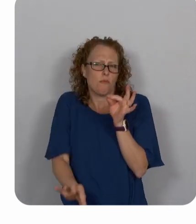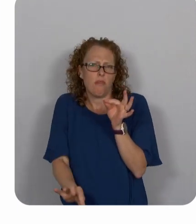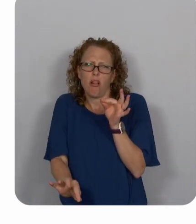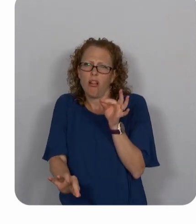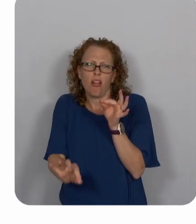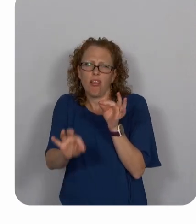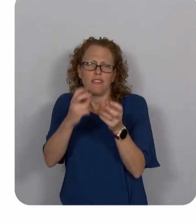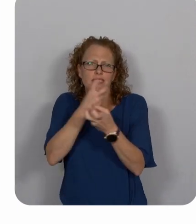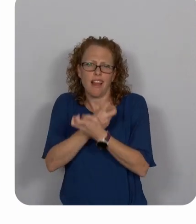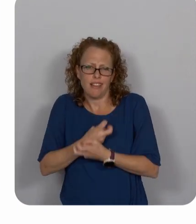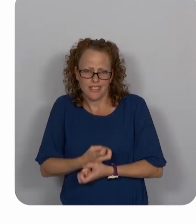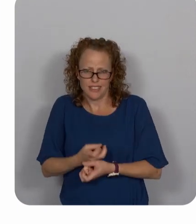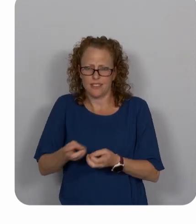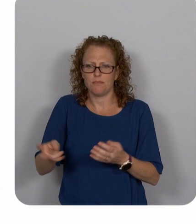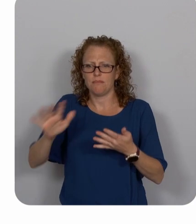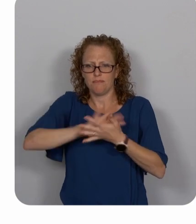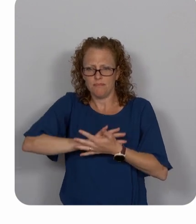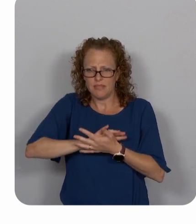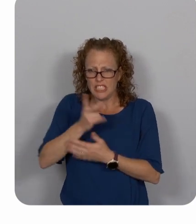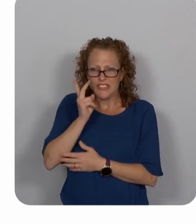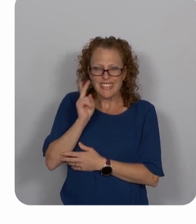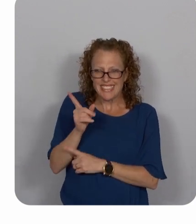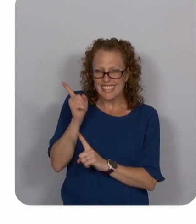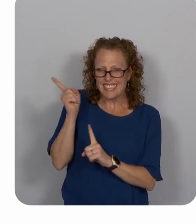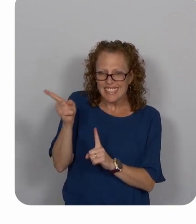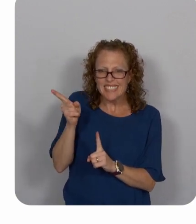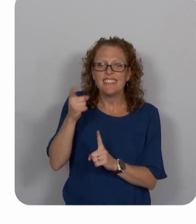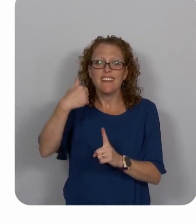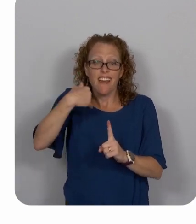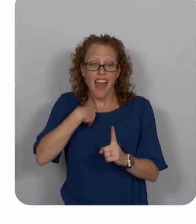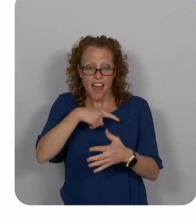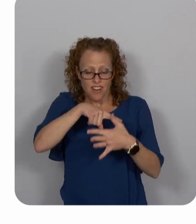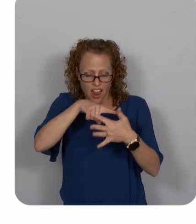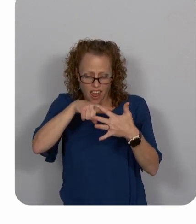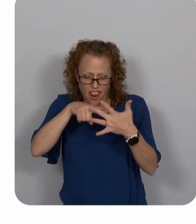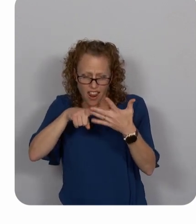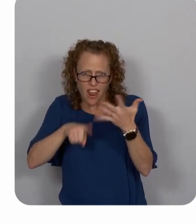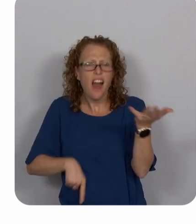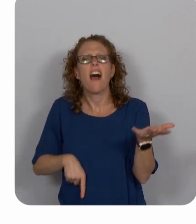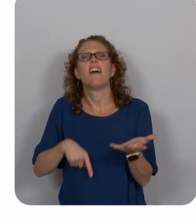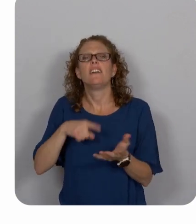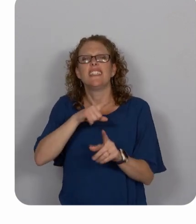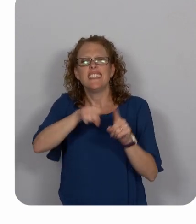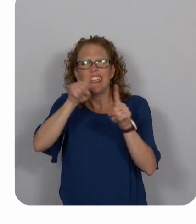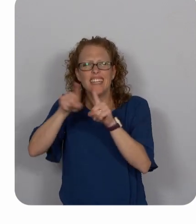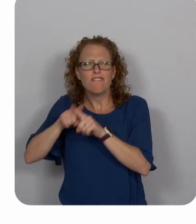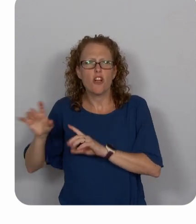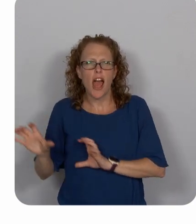It’s blended with a received animation, dribble, kicking, and then idle. The ball, our second object